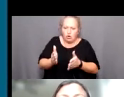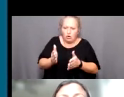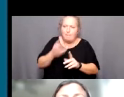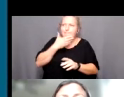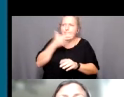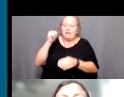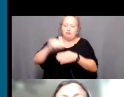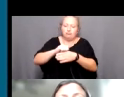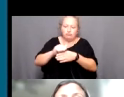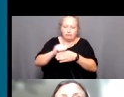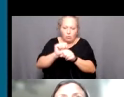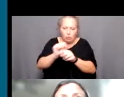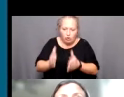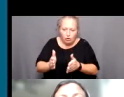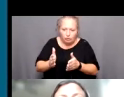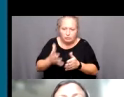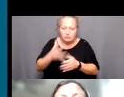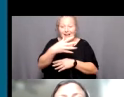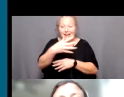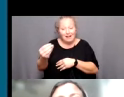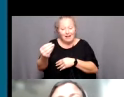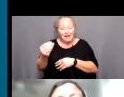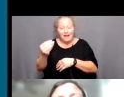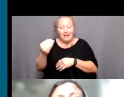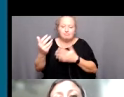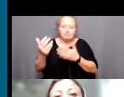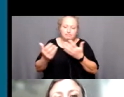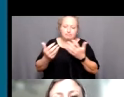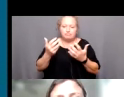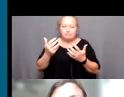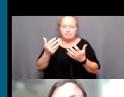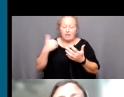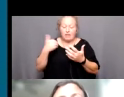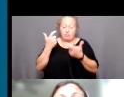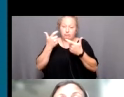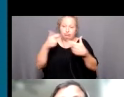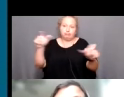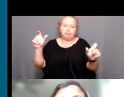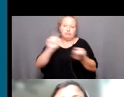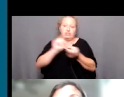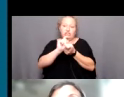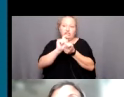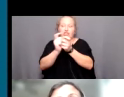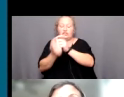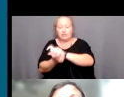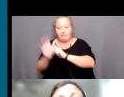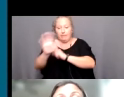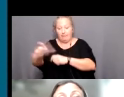there has been a bit of a seismic shift in their understanding that in order